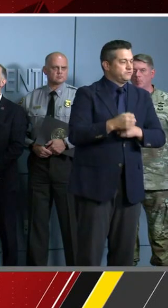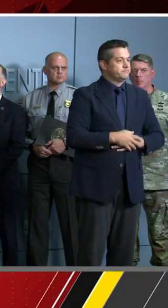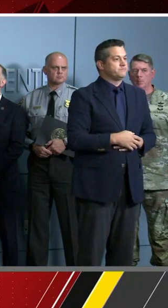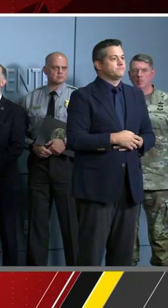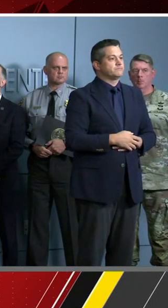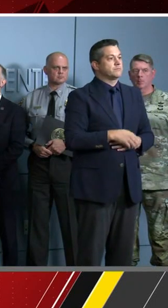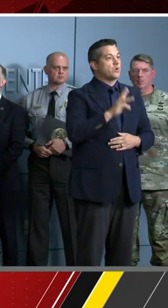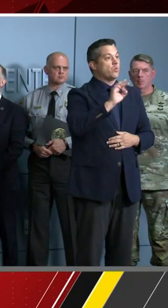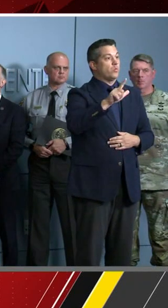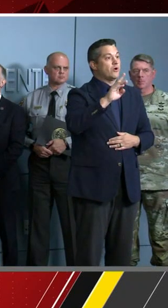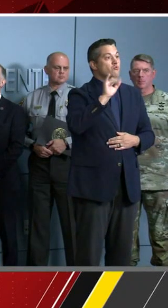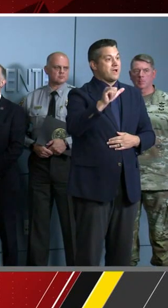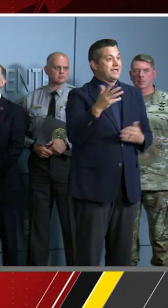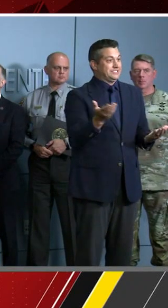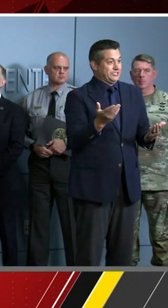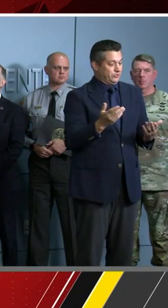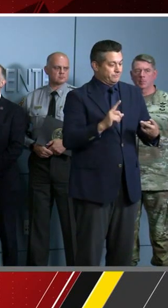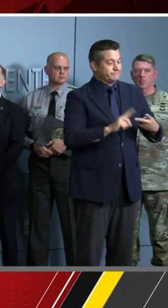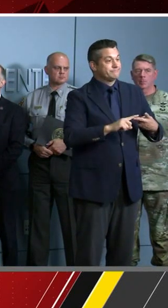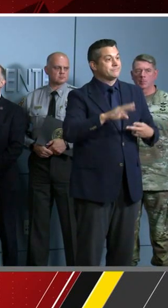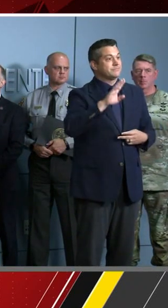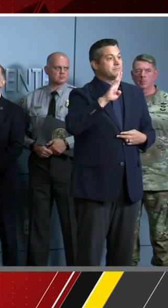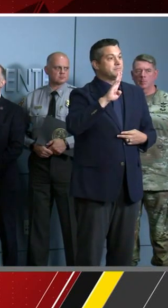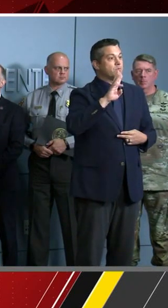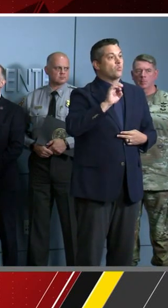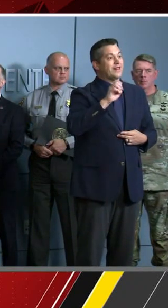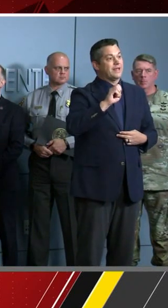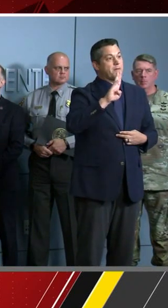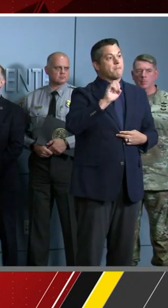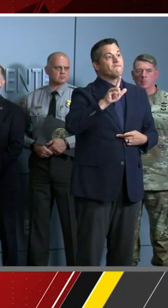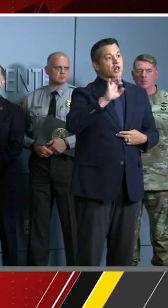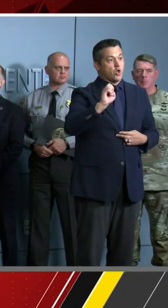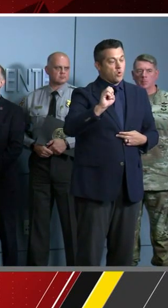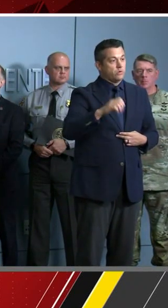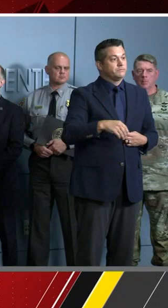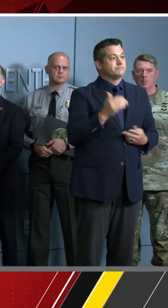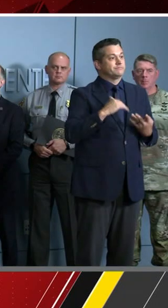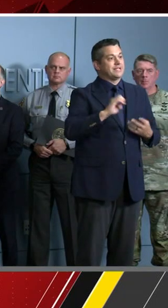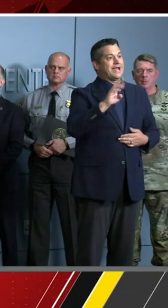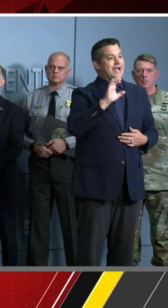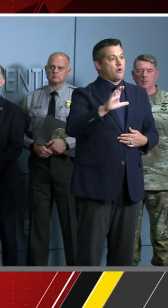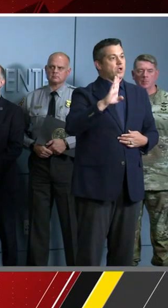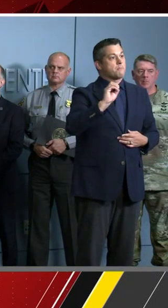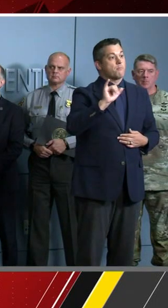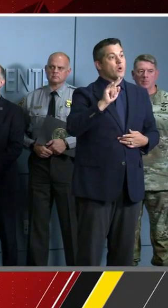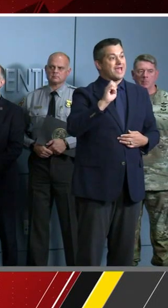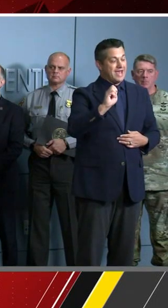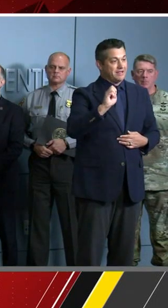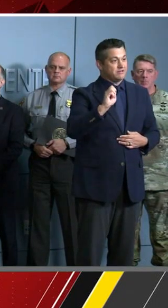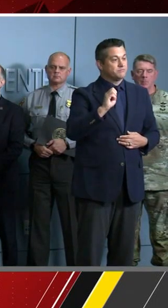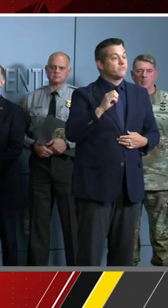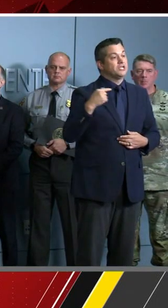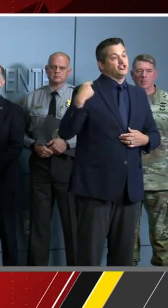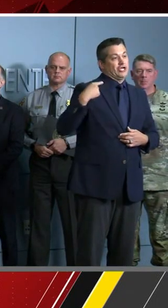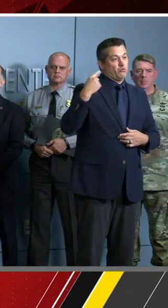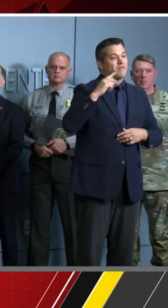Eddie Buffalo, our Transportation secretary Eric